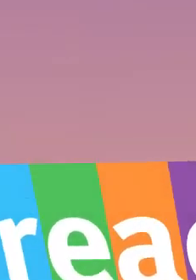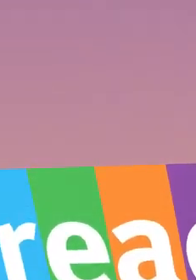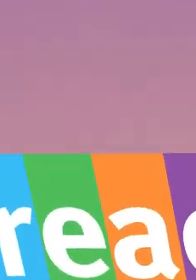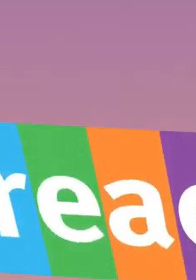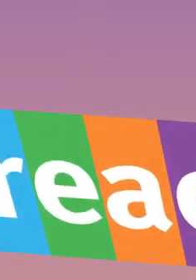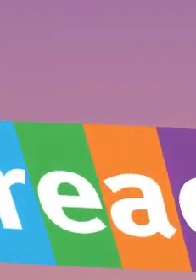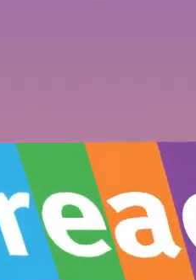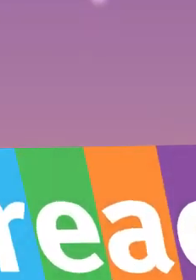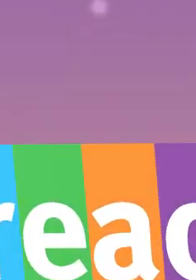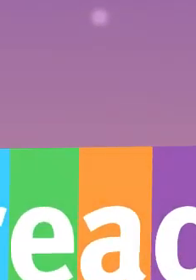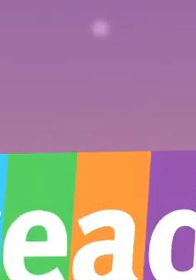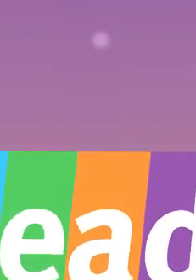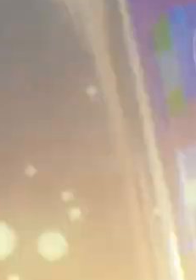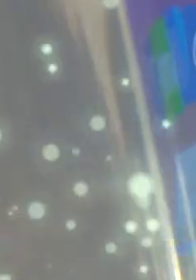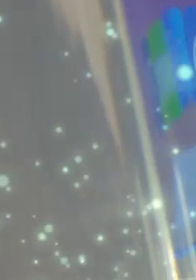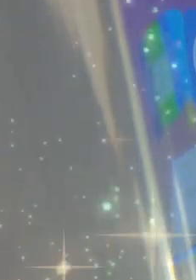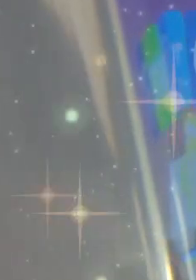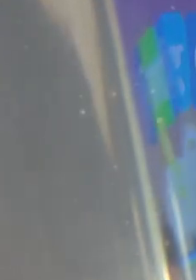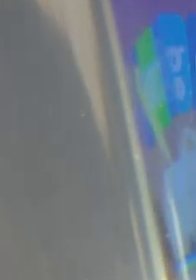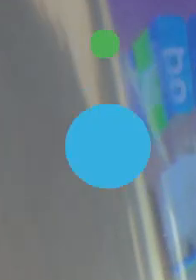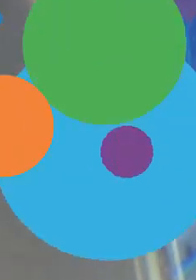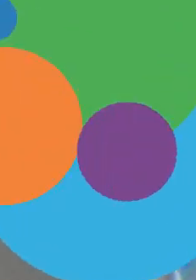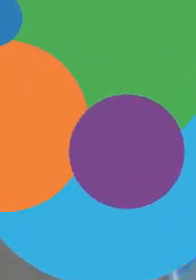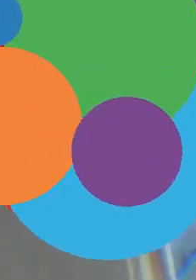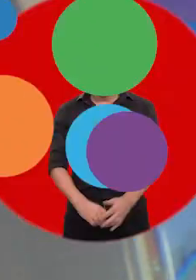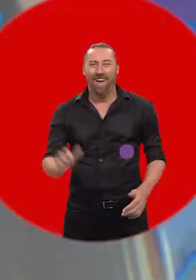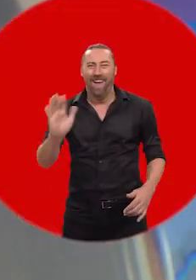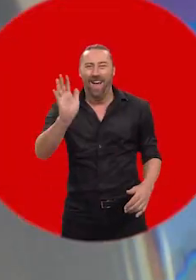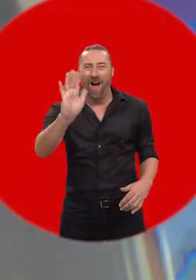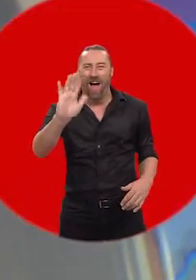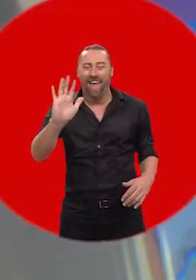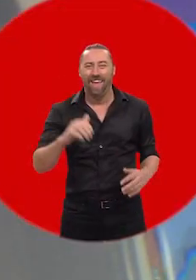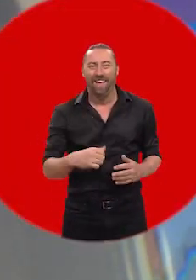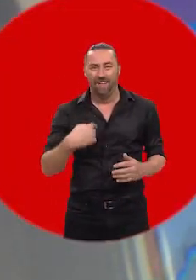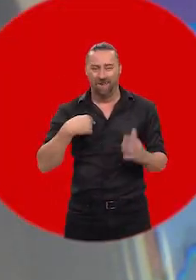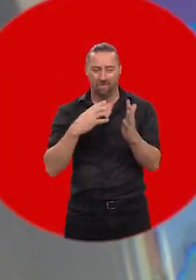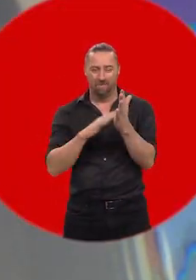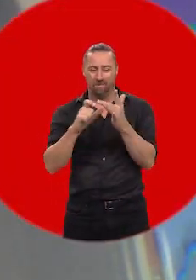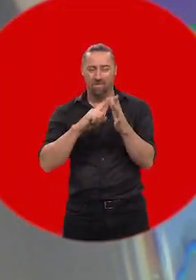[Child Announcer] "reading@home TV." (bubbles popping) Hello everyone, I'm Michael,